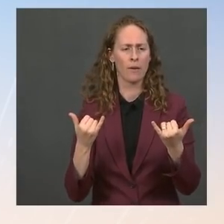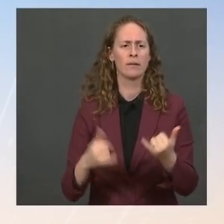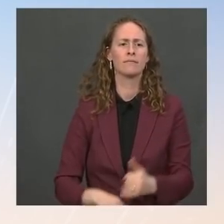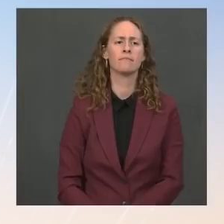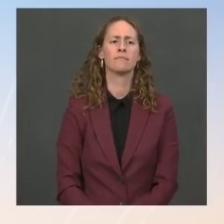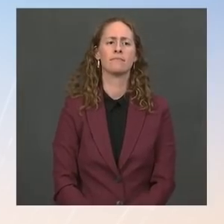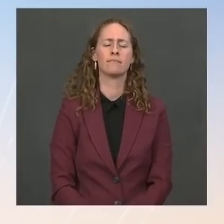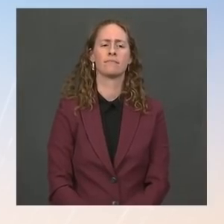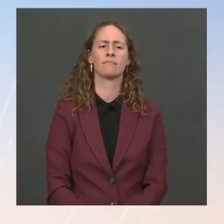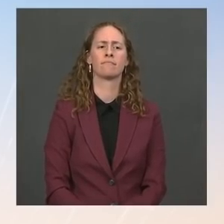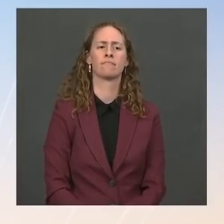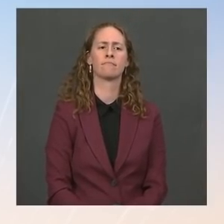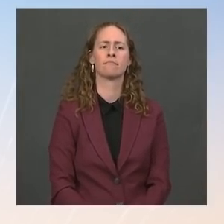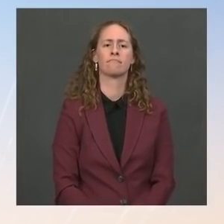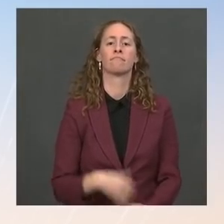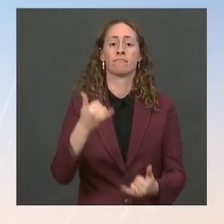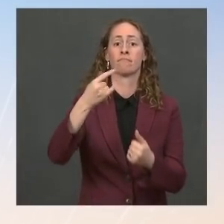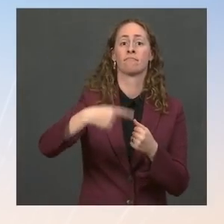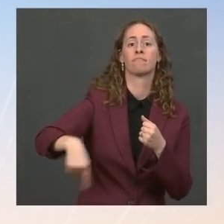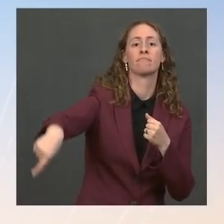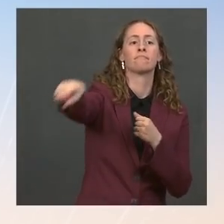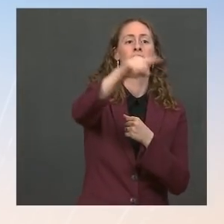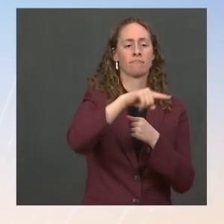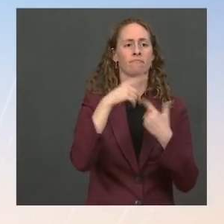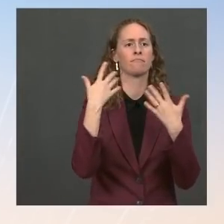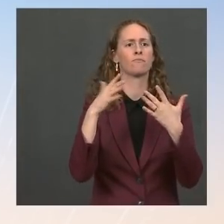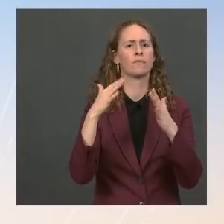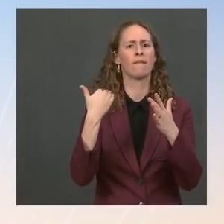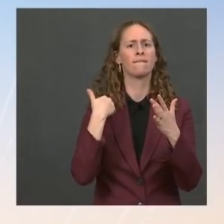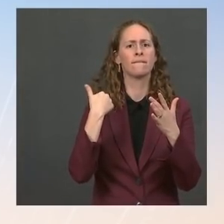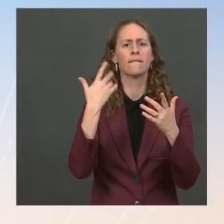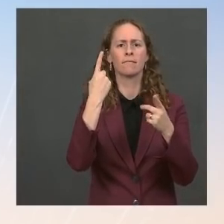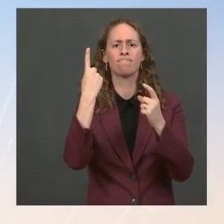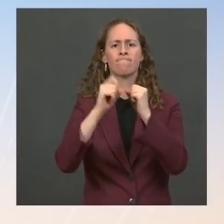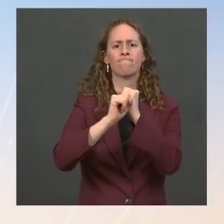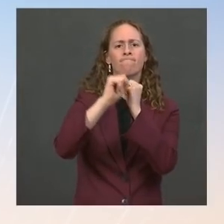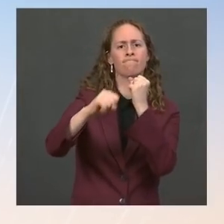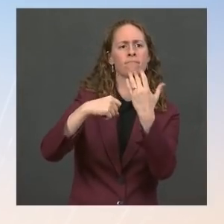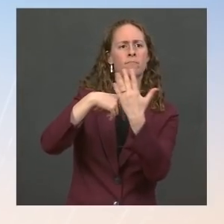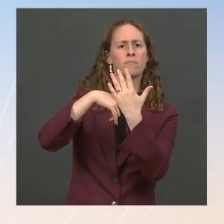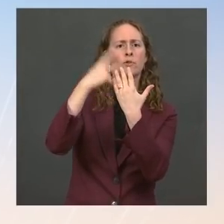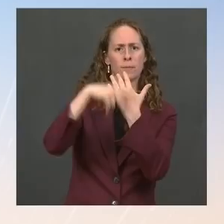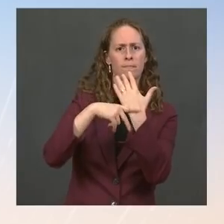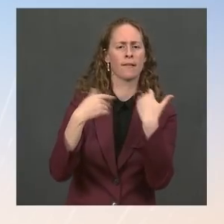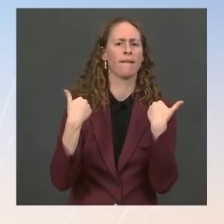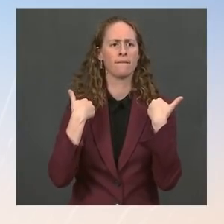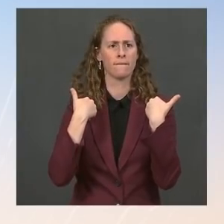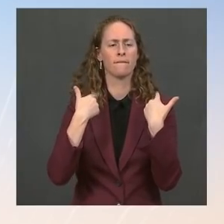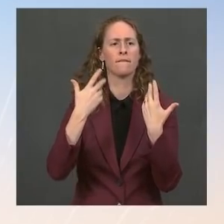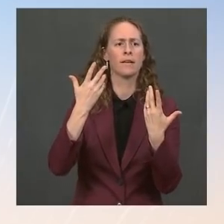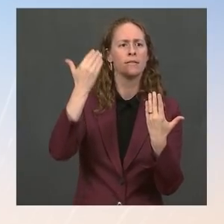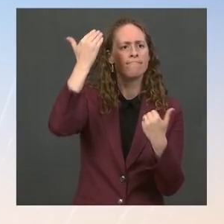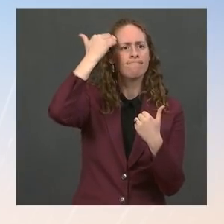and again reevaluated to ensure that we were taking into account what was happening on the ground in Haiti. So that --